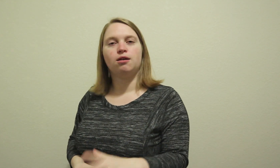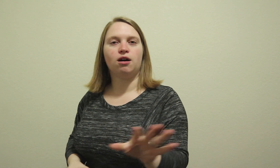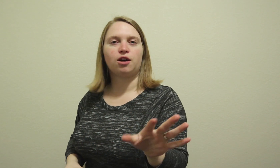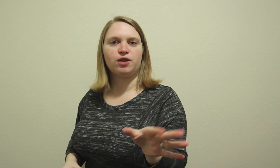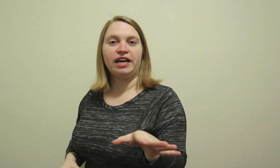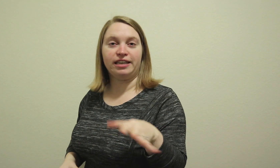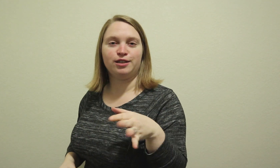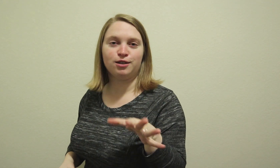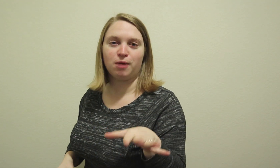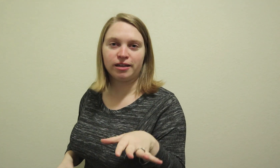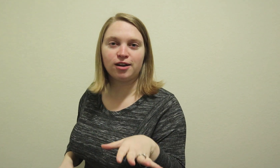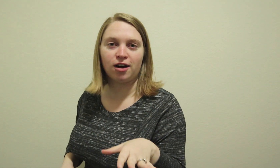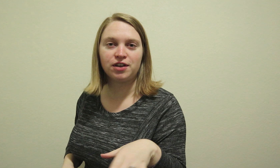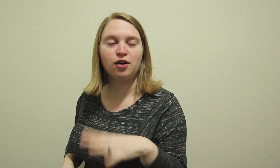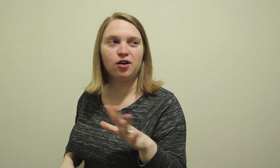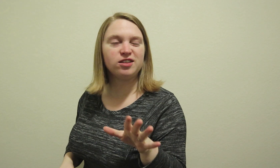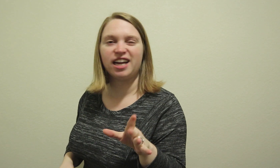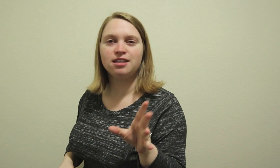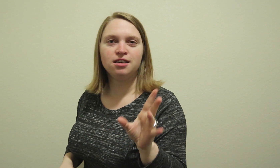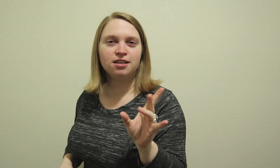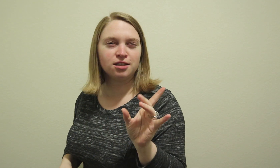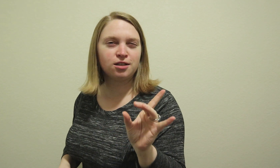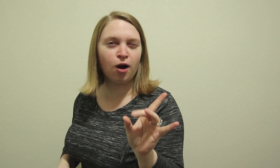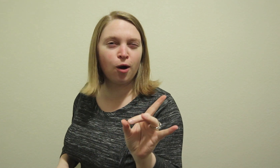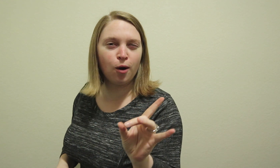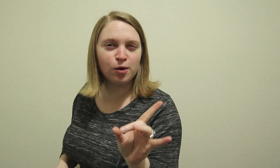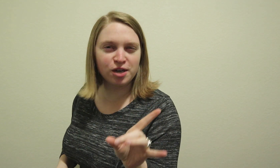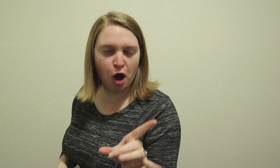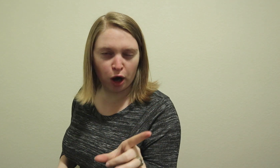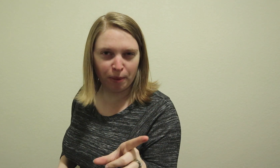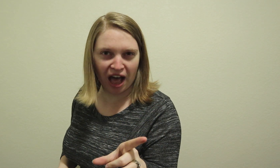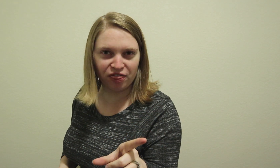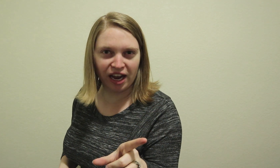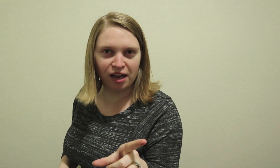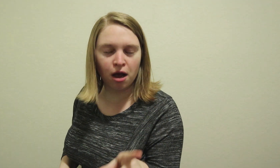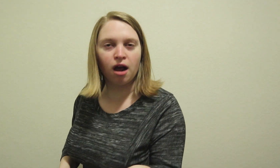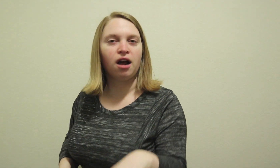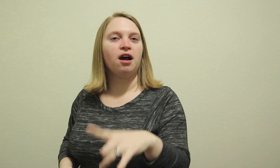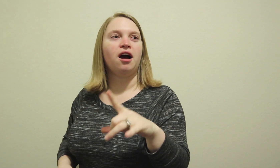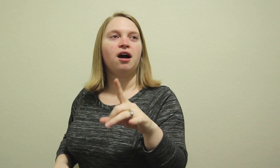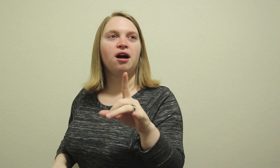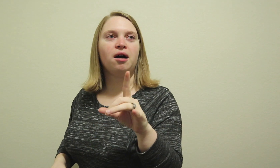Although I did smell like coffee all day so not a bad thing